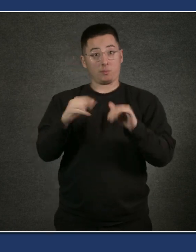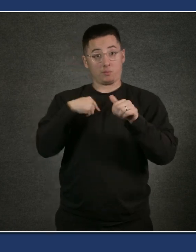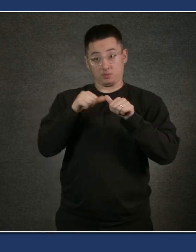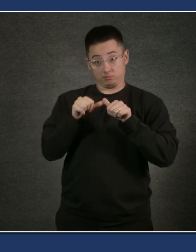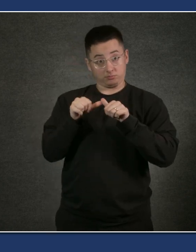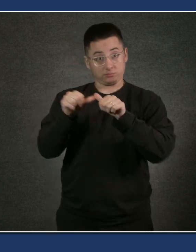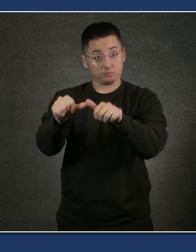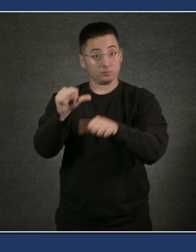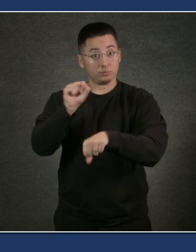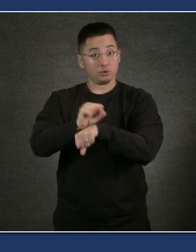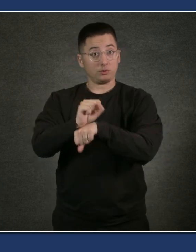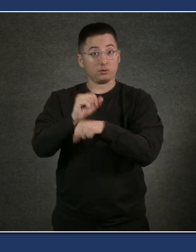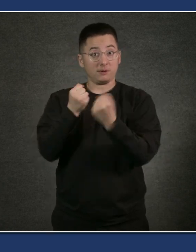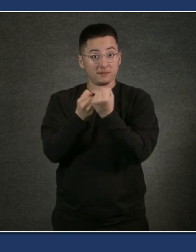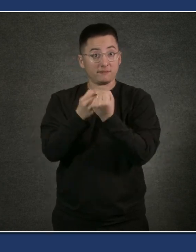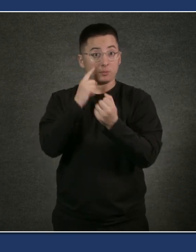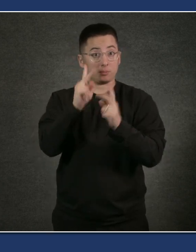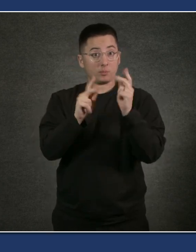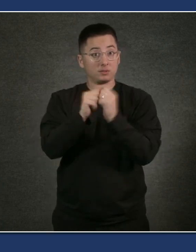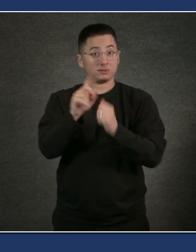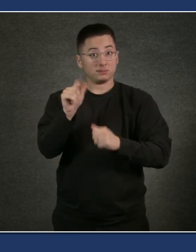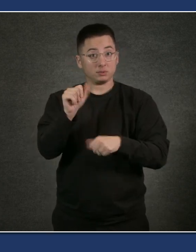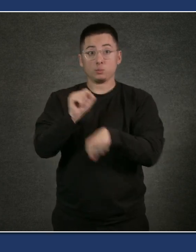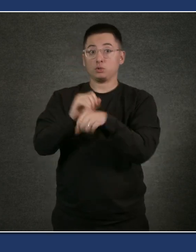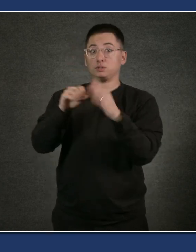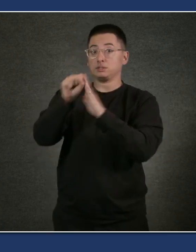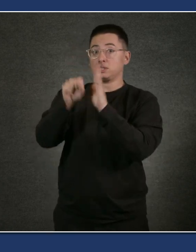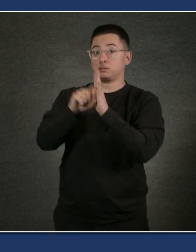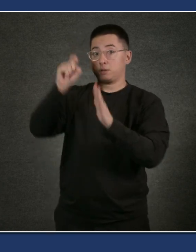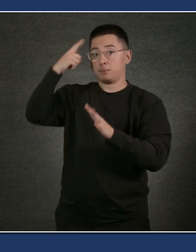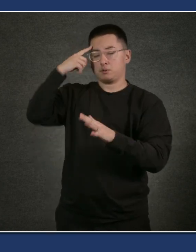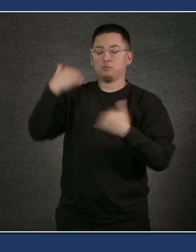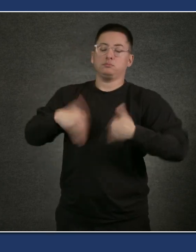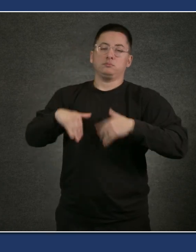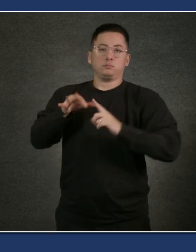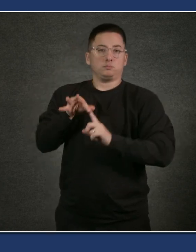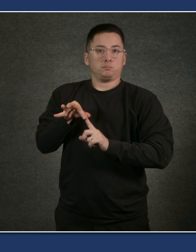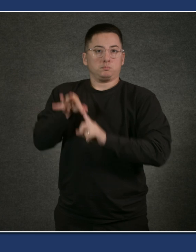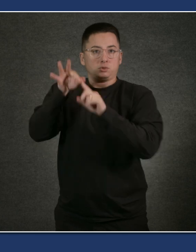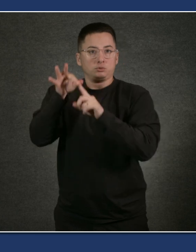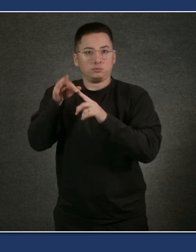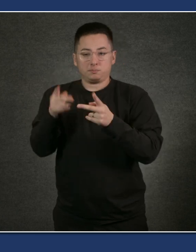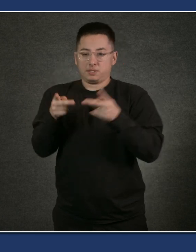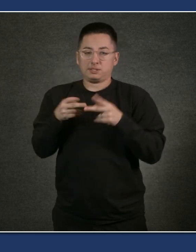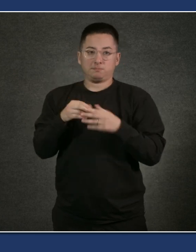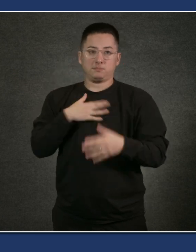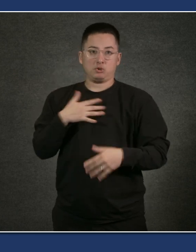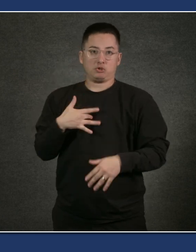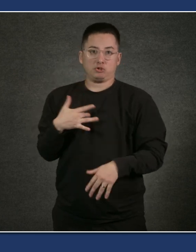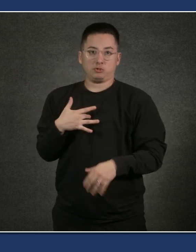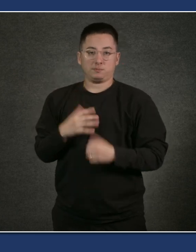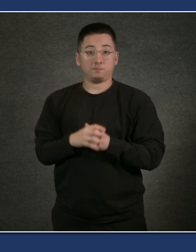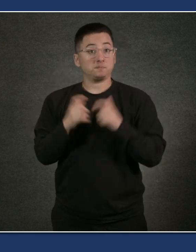holds a very special place in my heart. The biggest lesson that I have learned, and something I want to talk about that